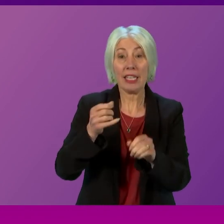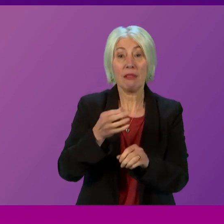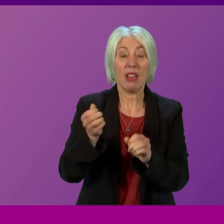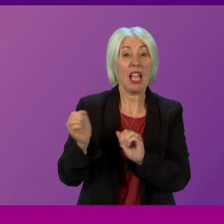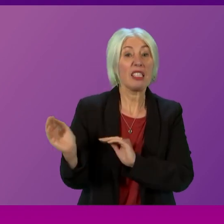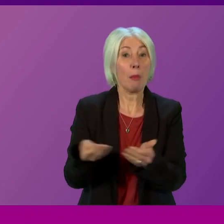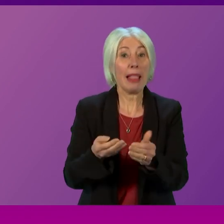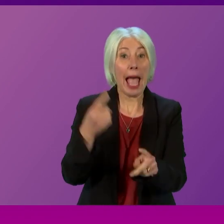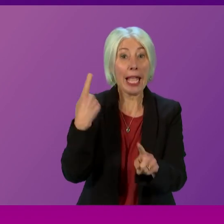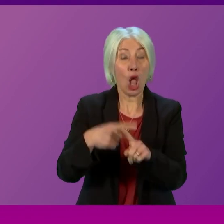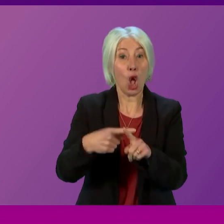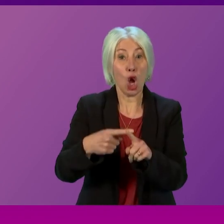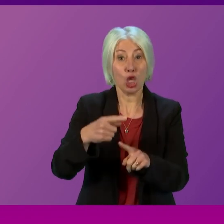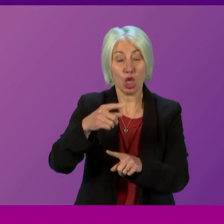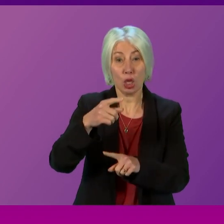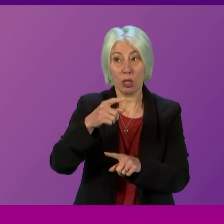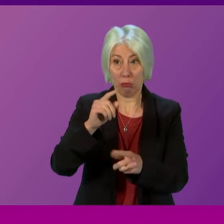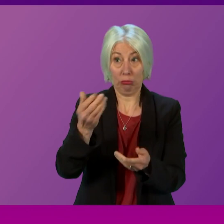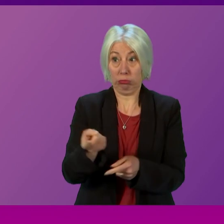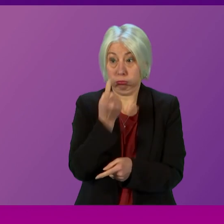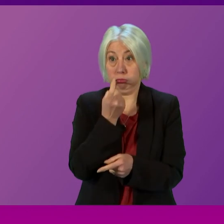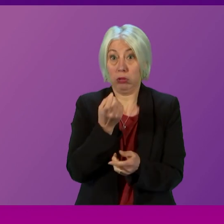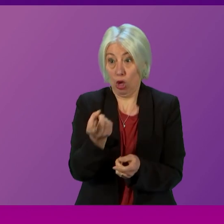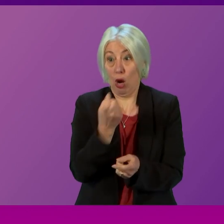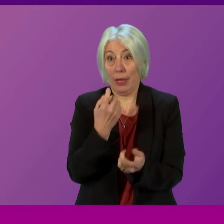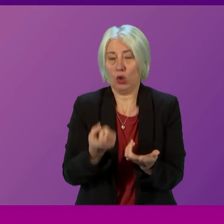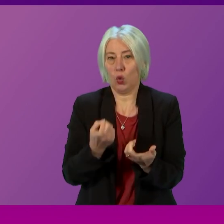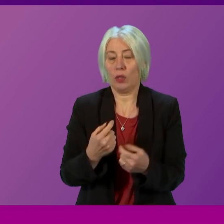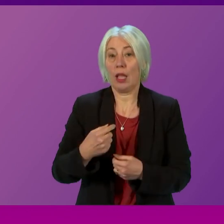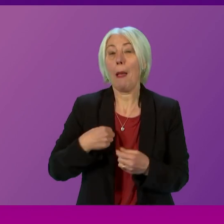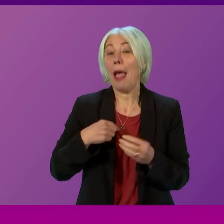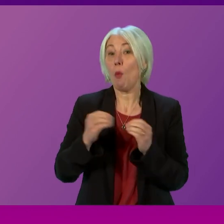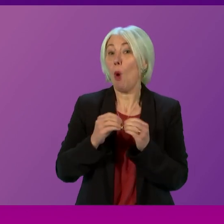imminent. Doctors in my constituency in the Borders have described the situation